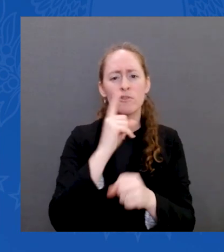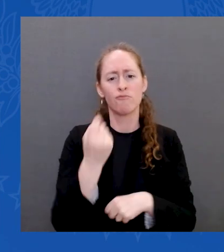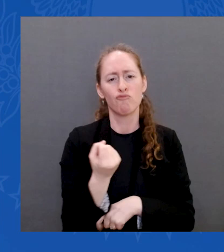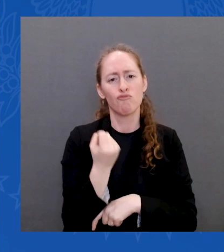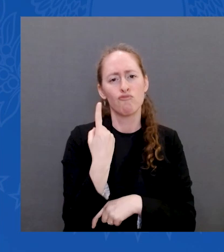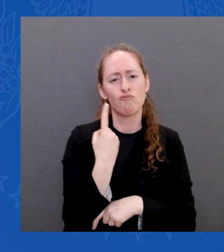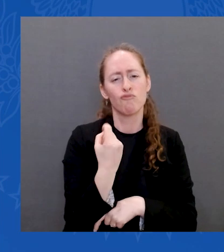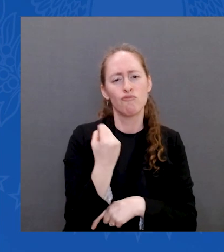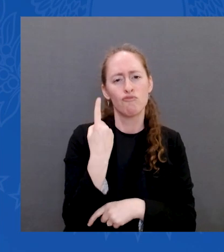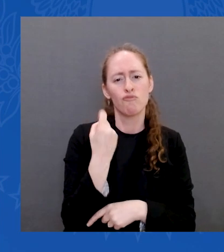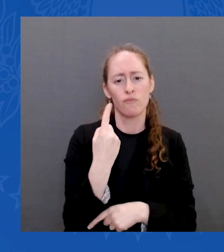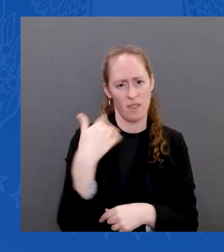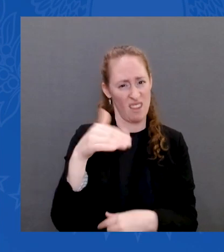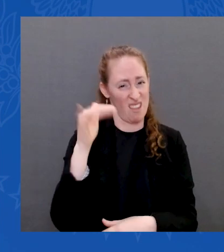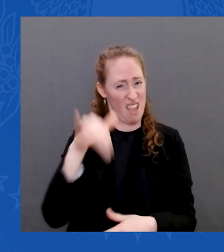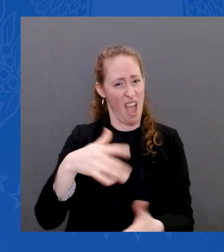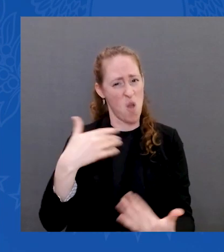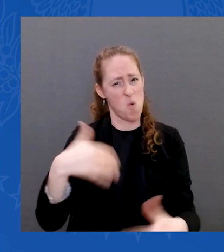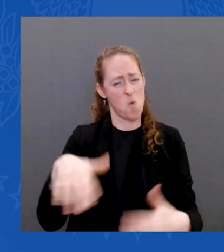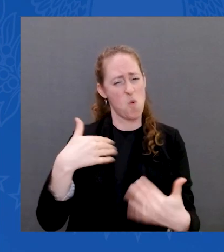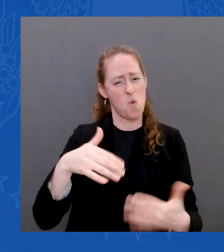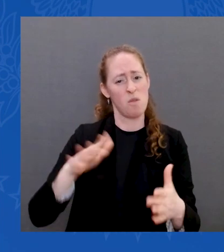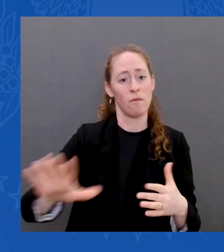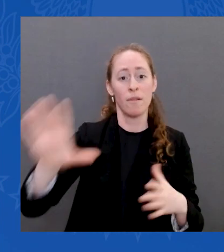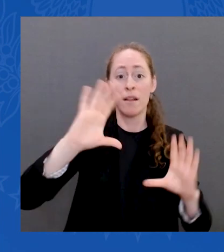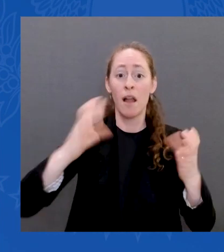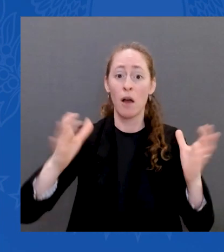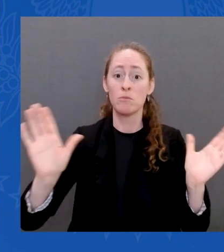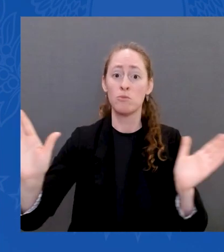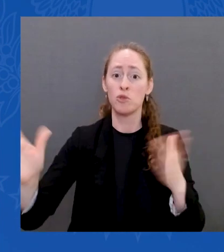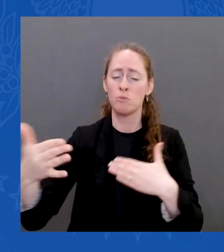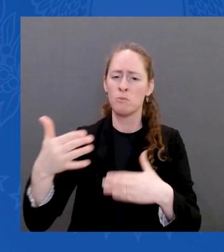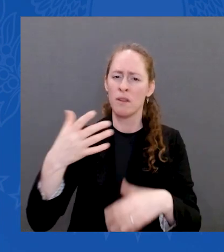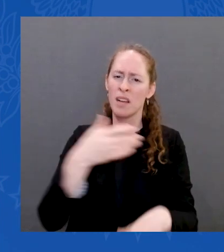You do this work because it's a part of who you are,